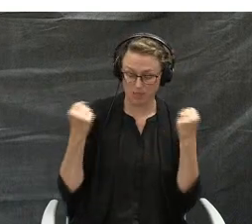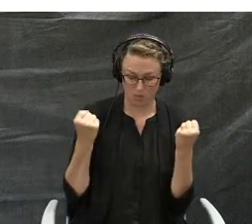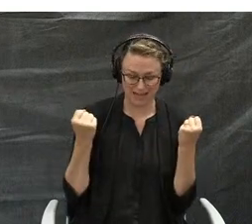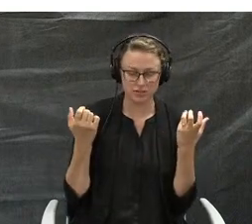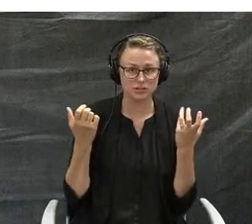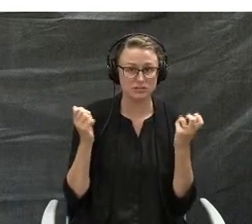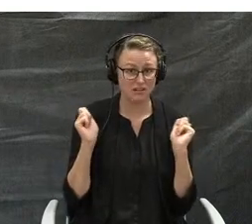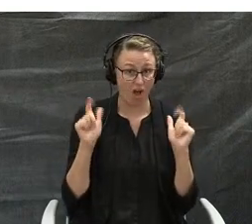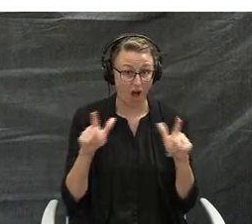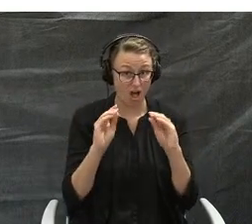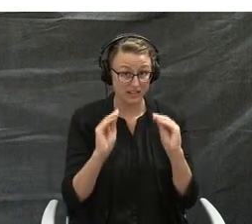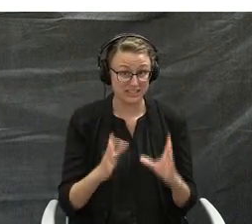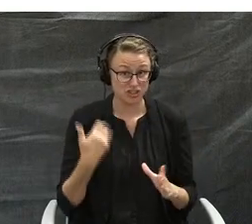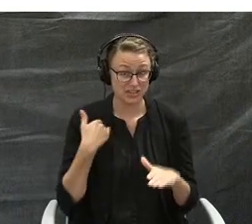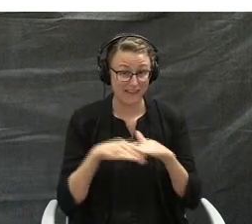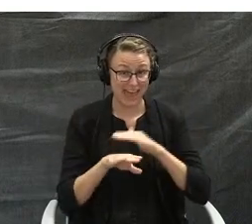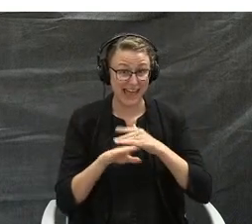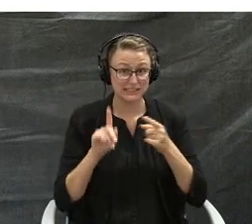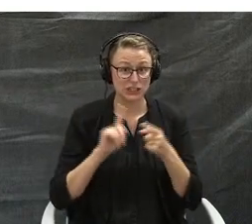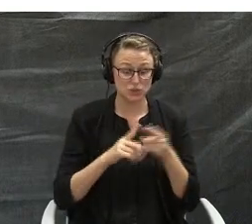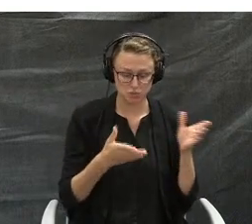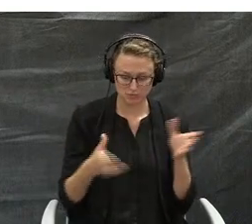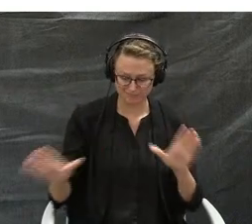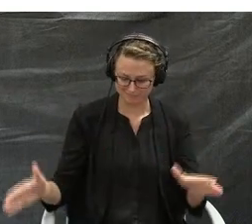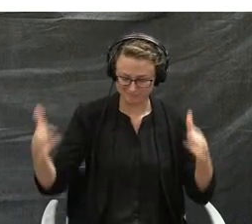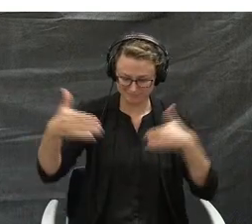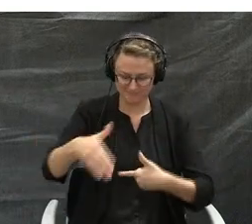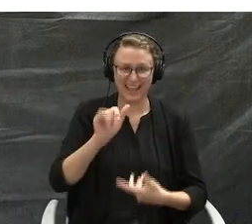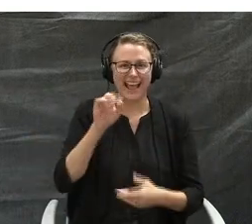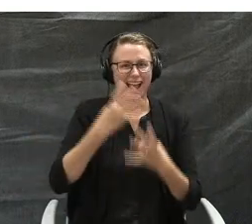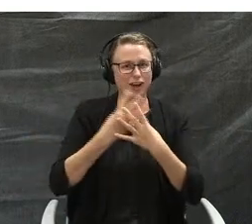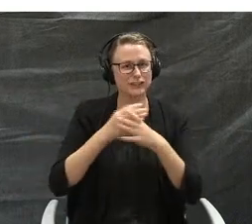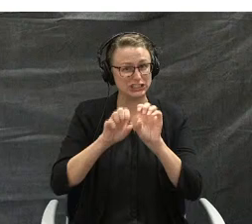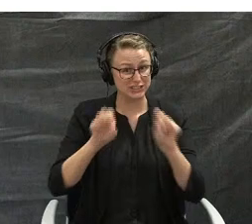all teachers have access to portable air filtration systems in their rooms?